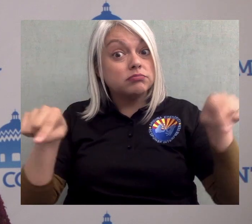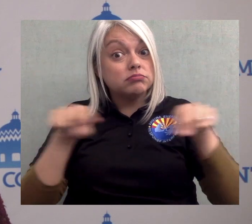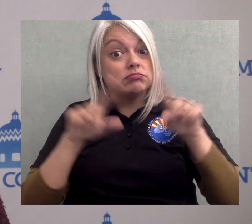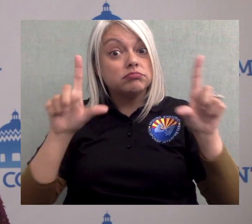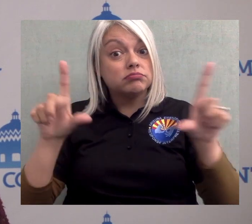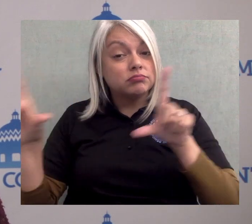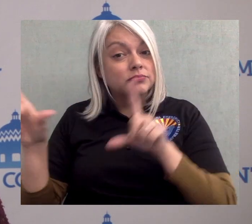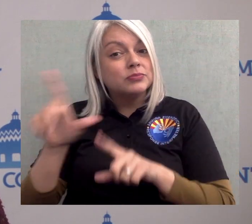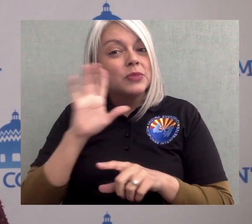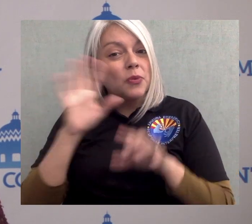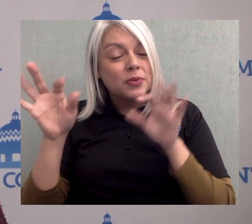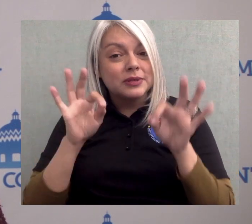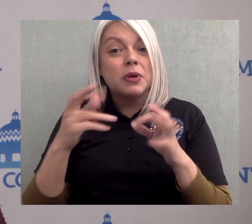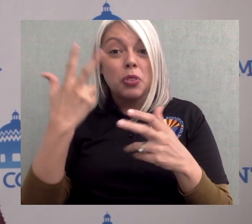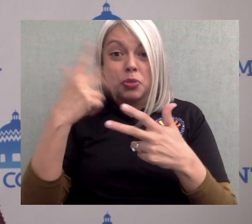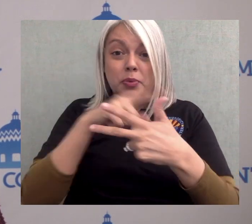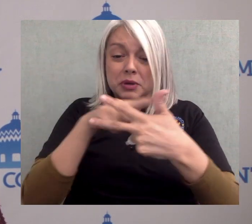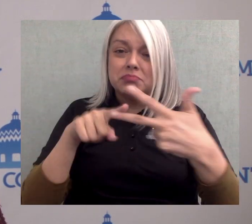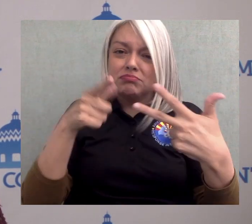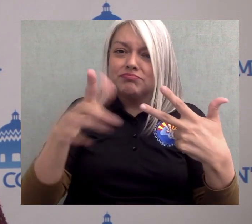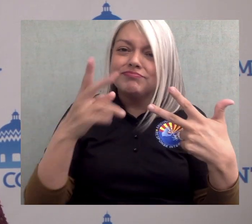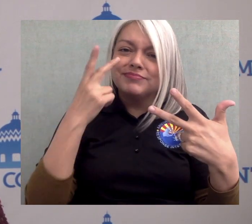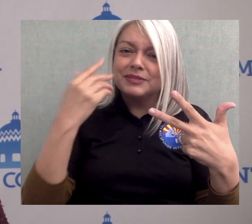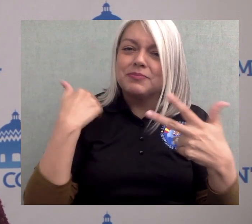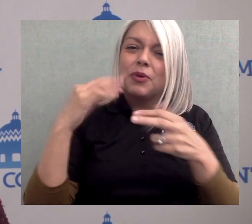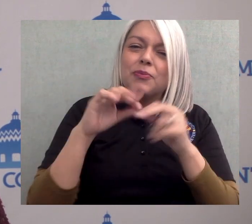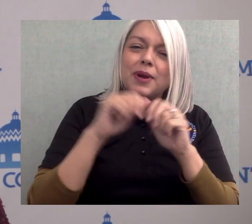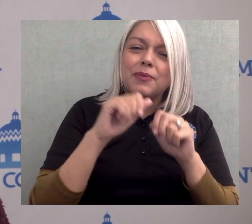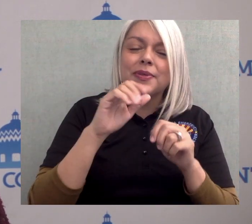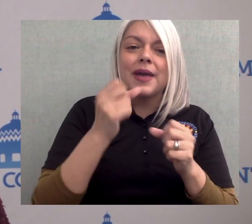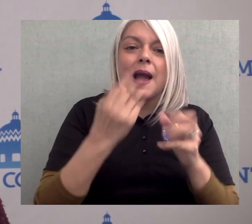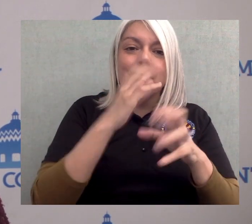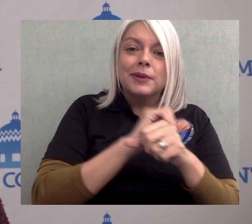of them you’ve seen before related to cases and hospitalizations, and what we call covid-like